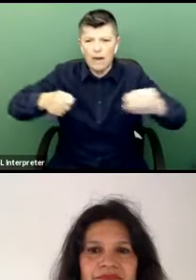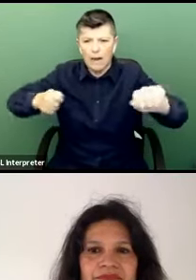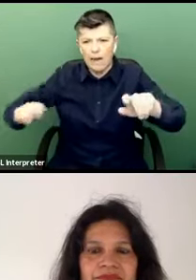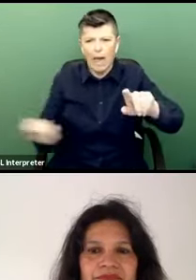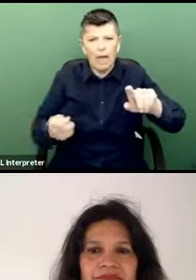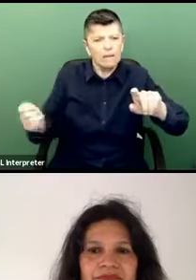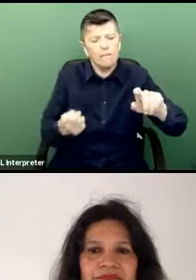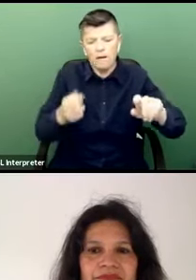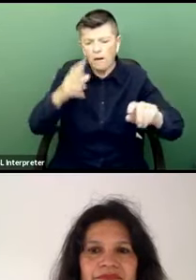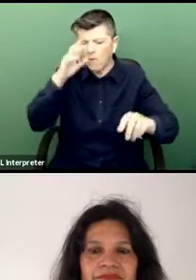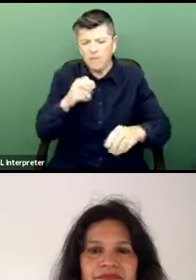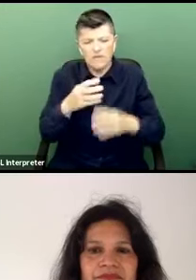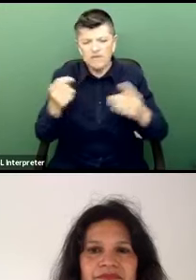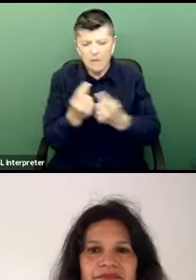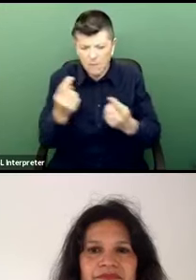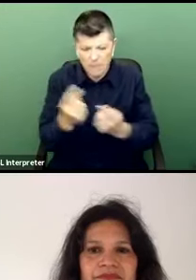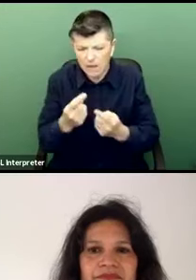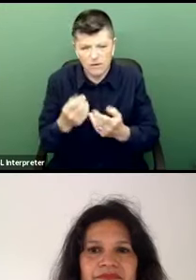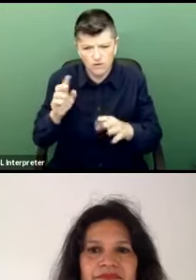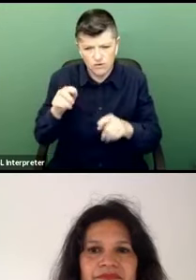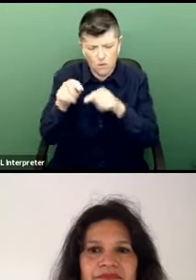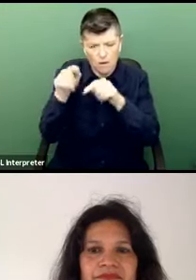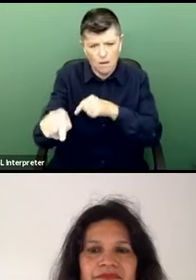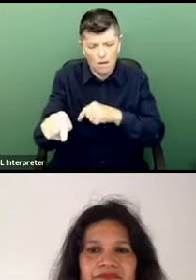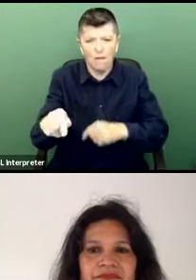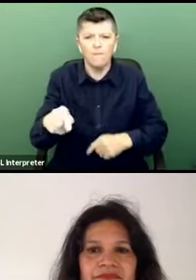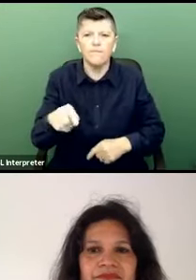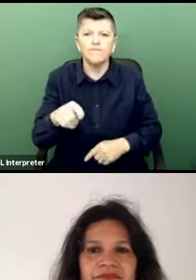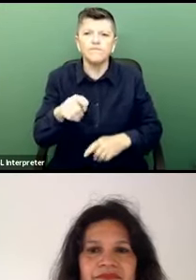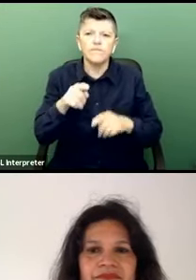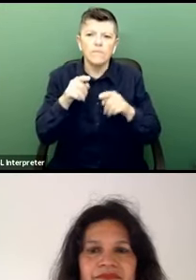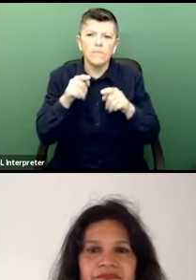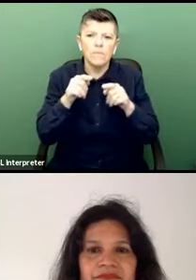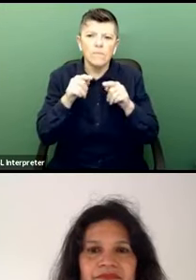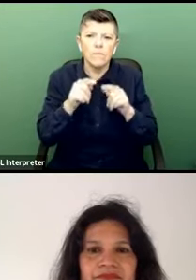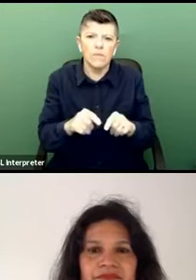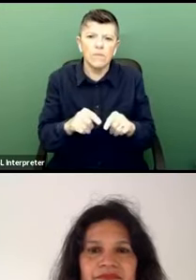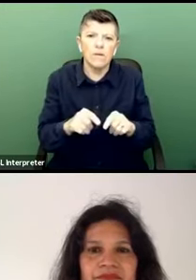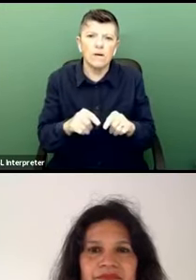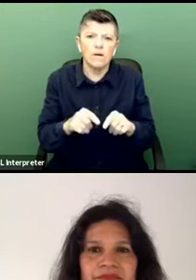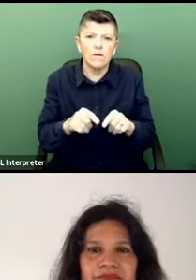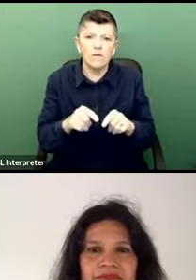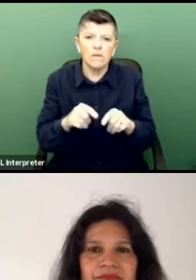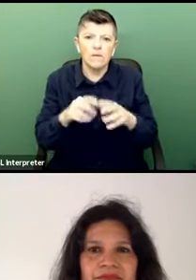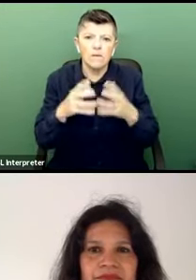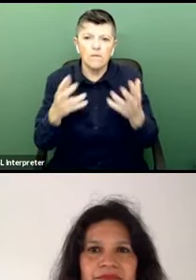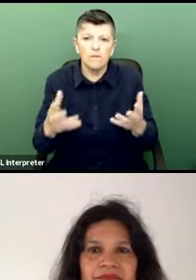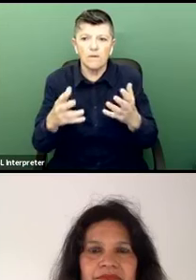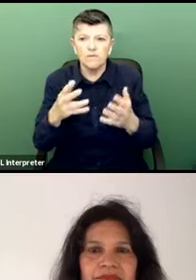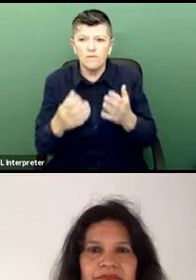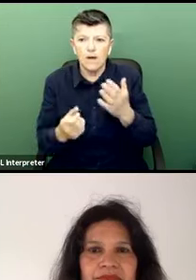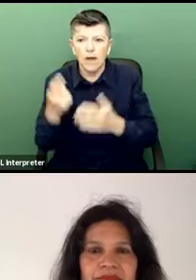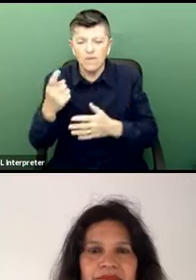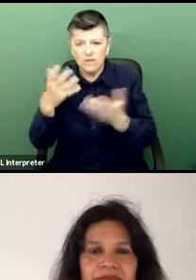age when the politically on-line world and discussion. It's a very relevant question